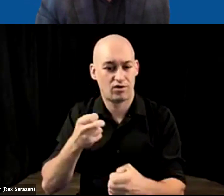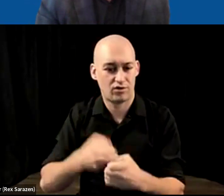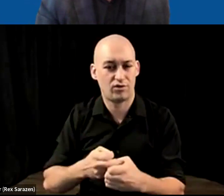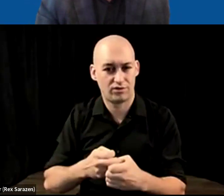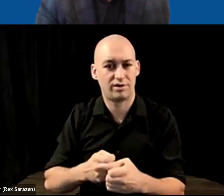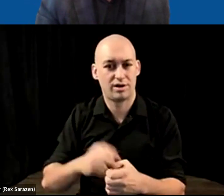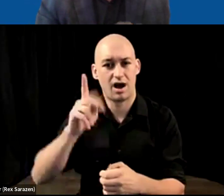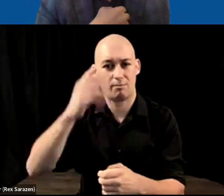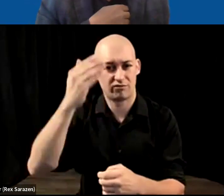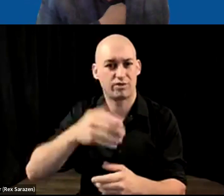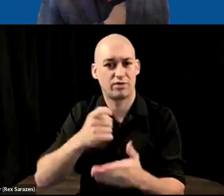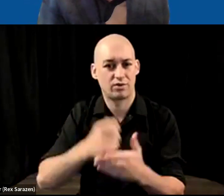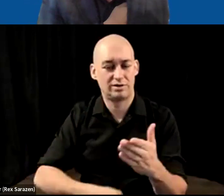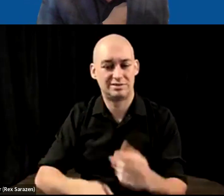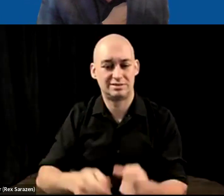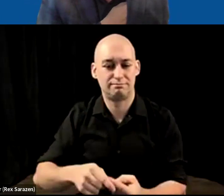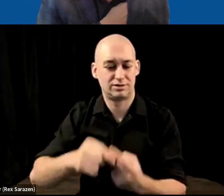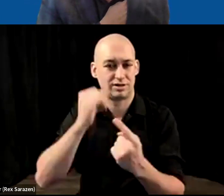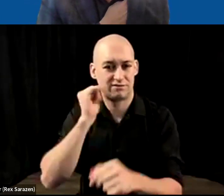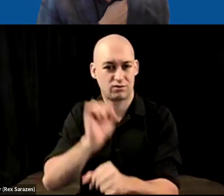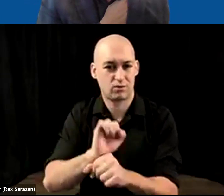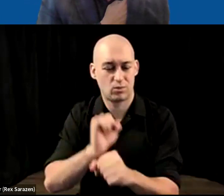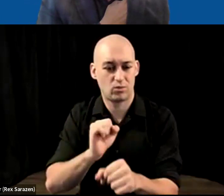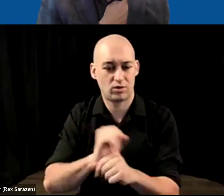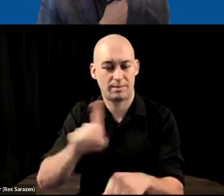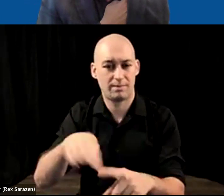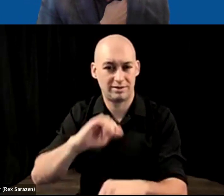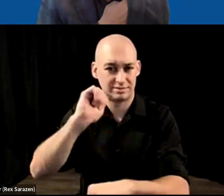especially if they're doing work around establishing like a public computer center